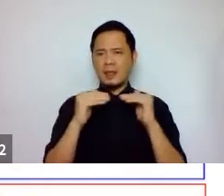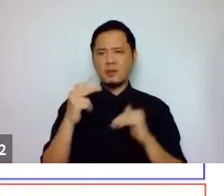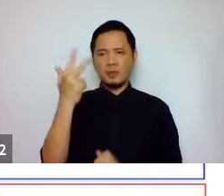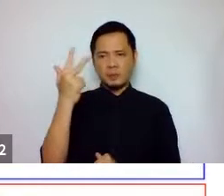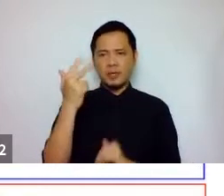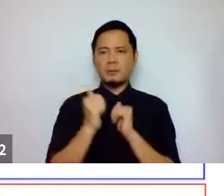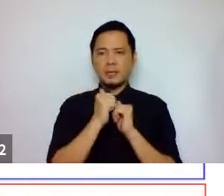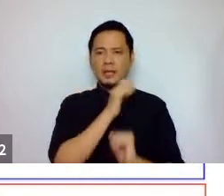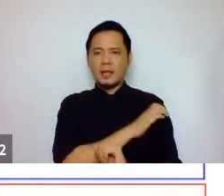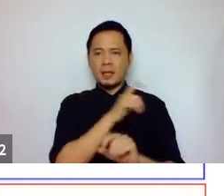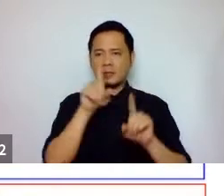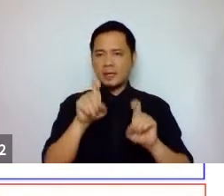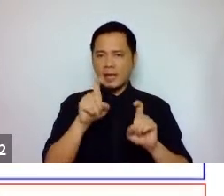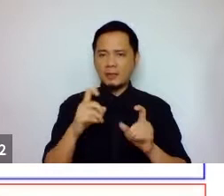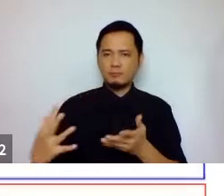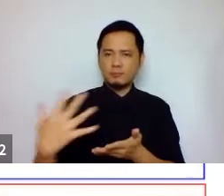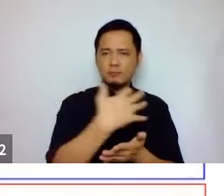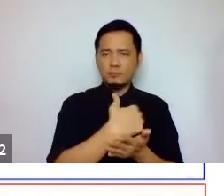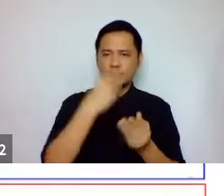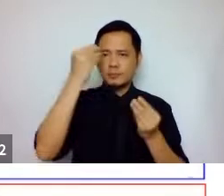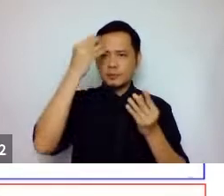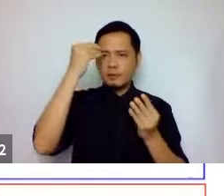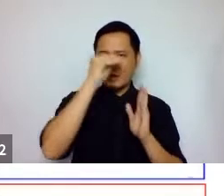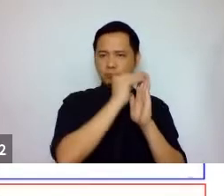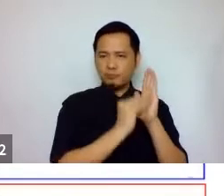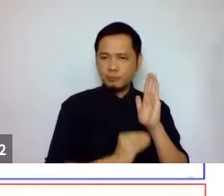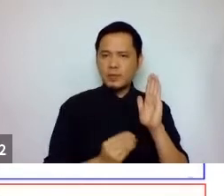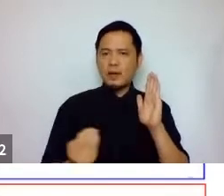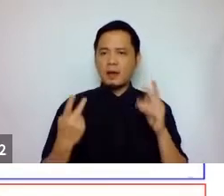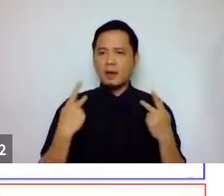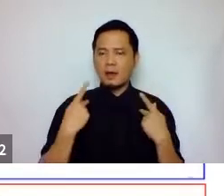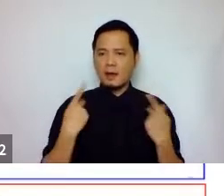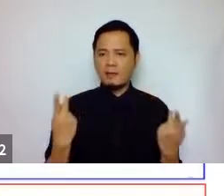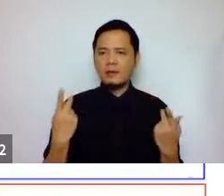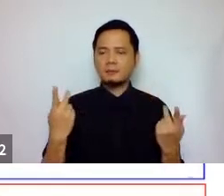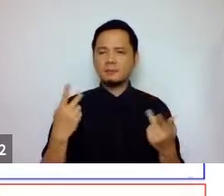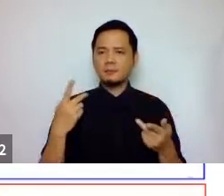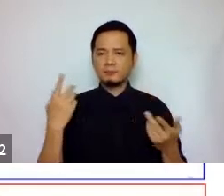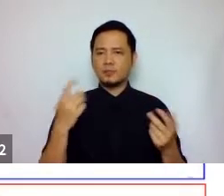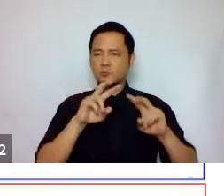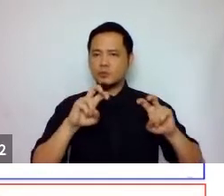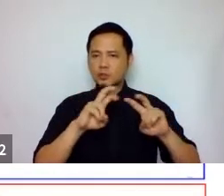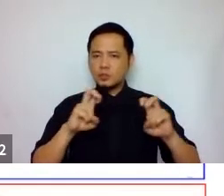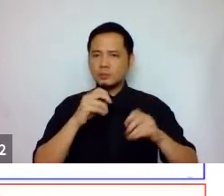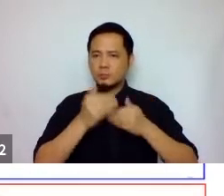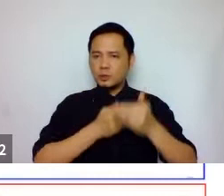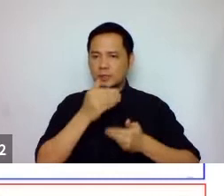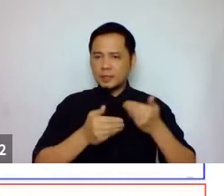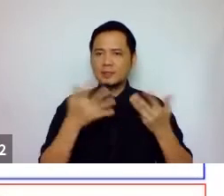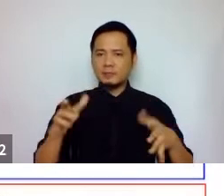At least half of their study protocol for phase three has been done plus two months.